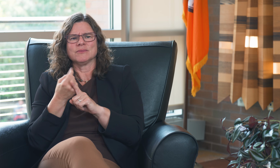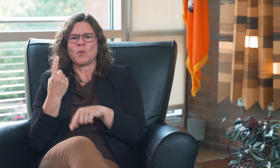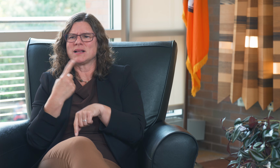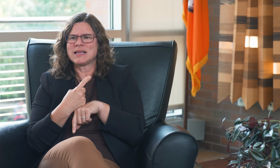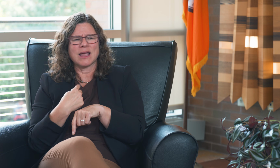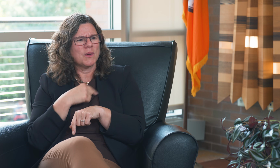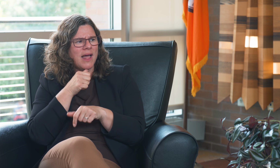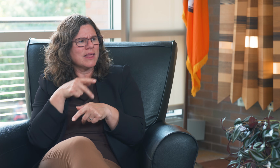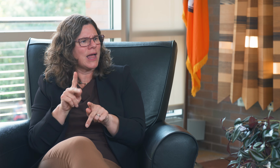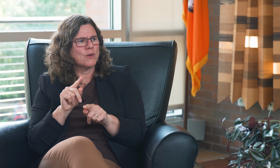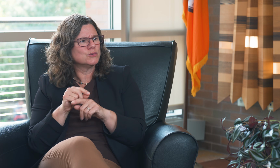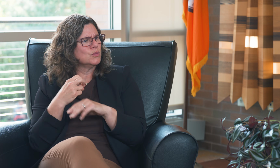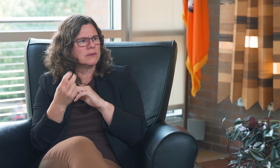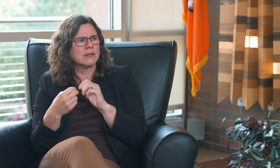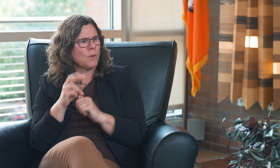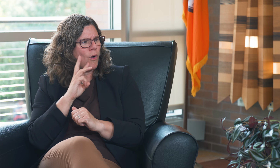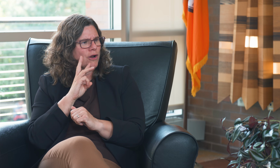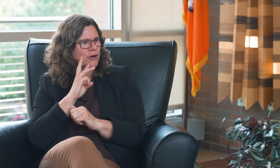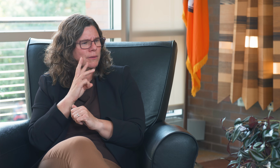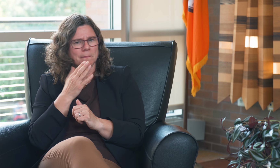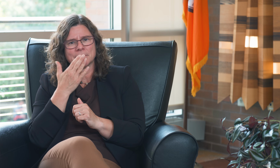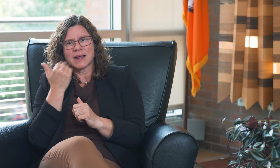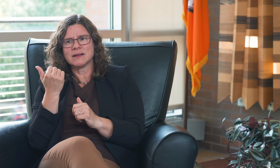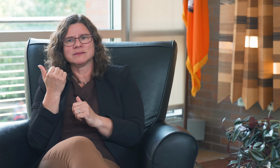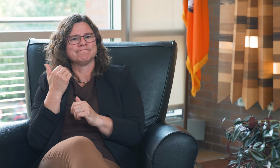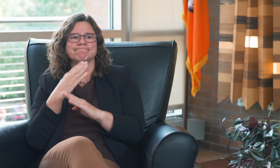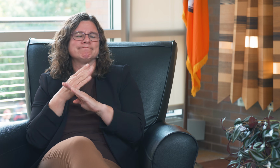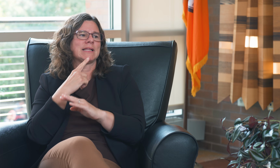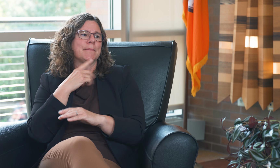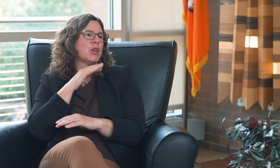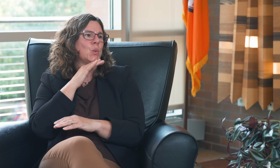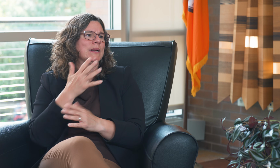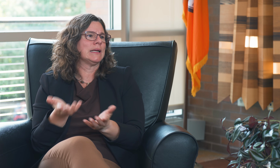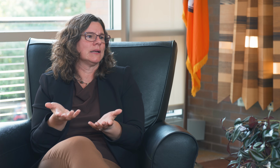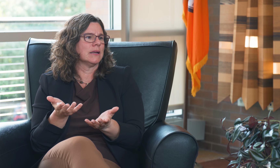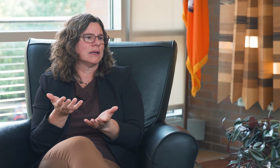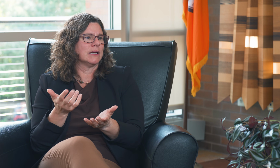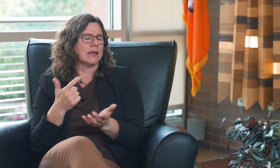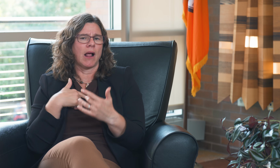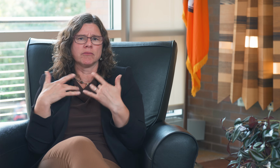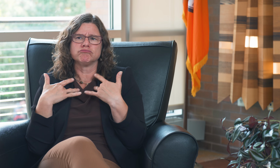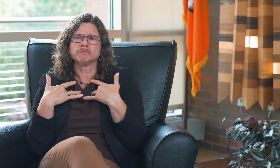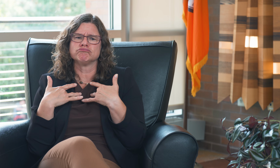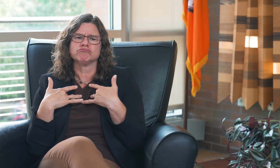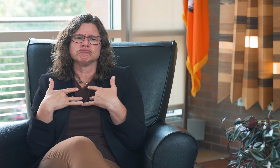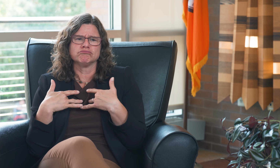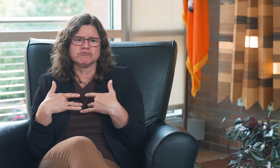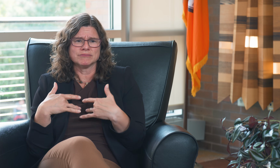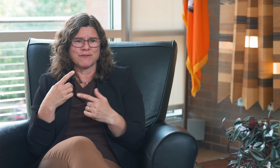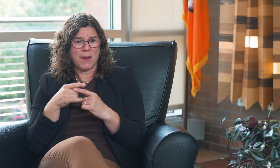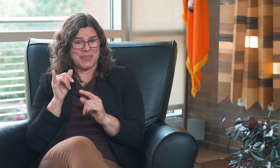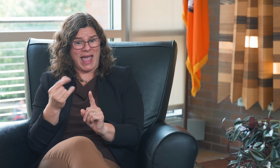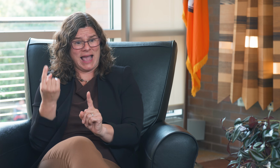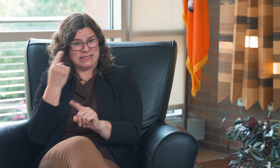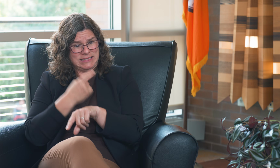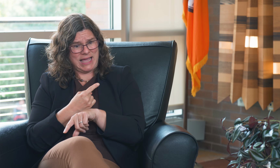And then there was one day that I wasn't allowed to do so because they said that it was polluted. And I remember being so upset.